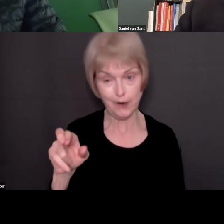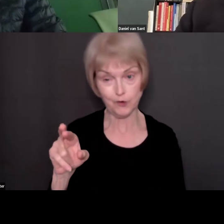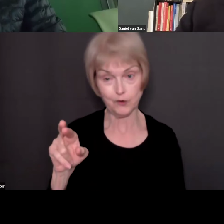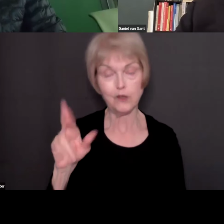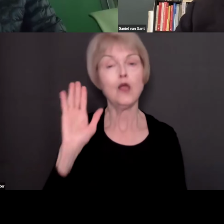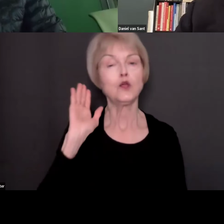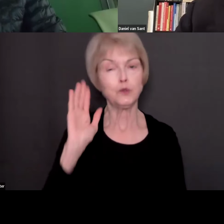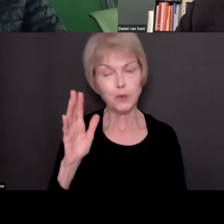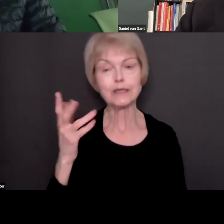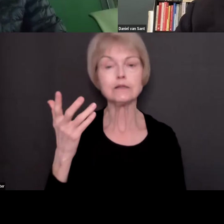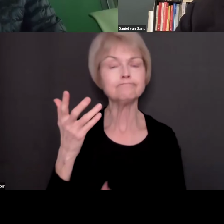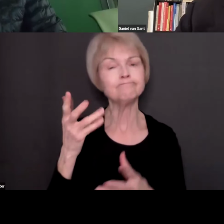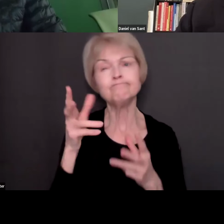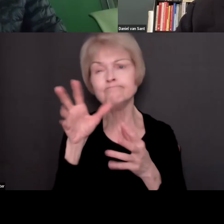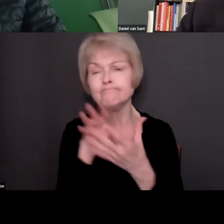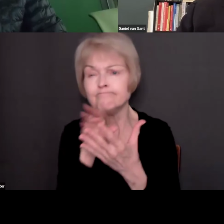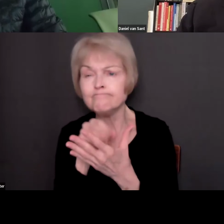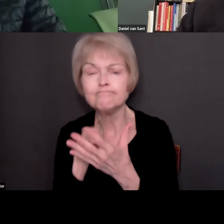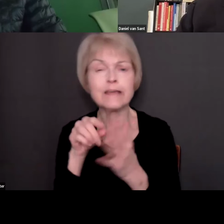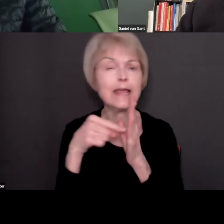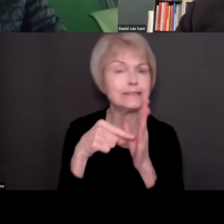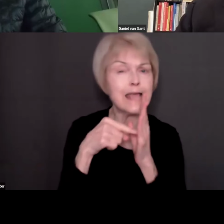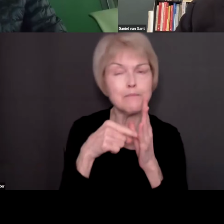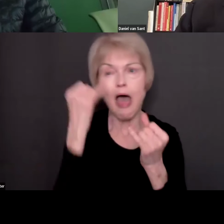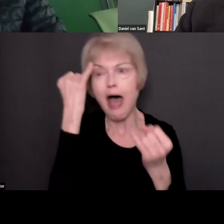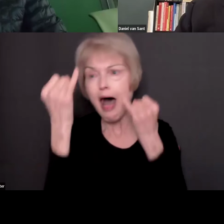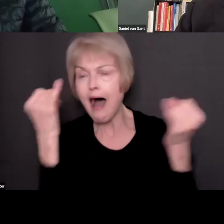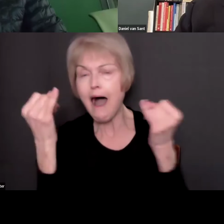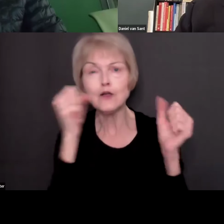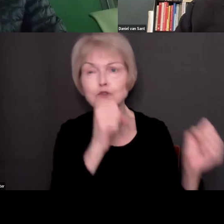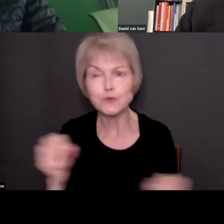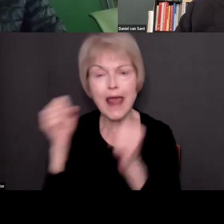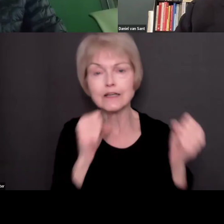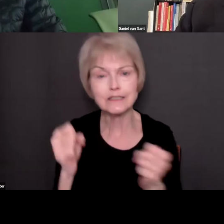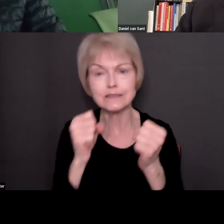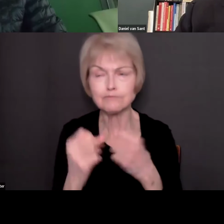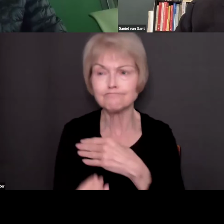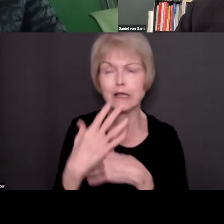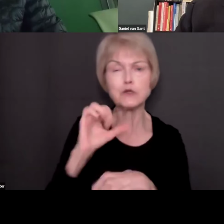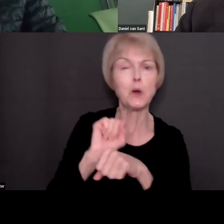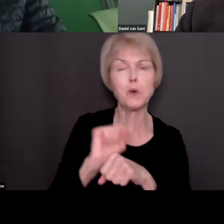insights, and strategies that can inform your work. Whether you're a designer, educator, student, or advocate.